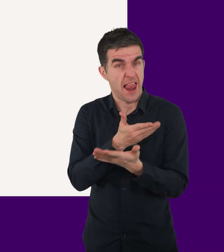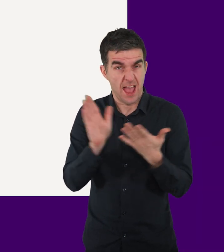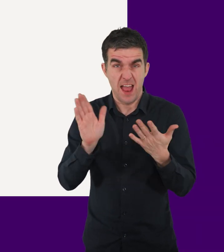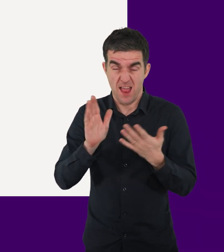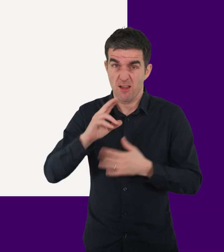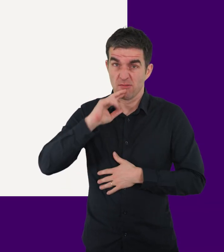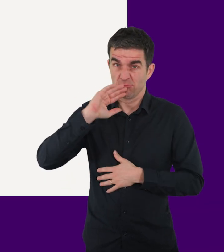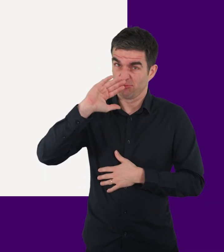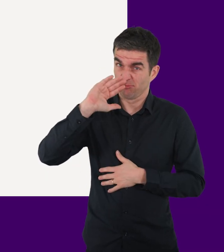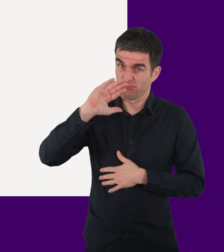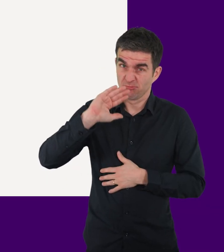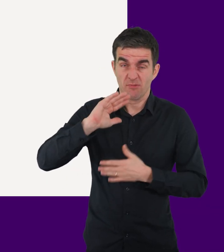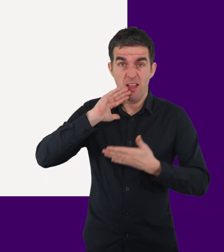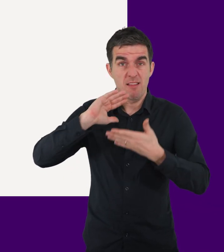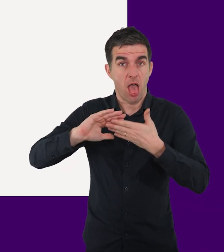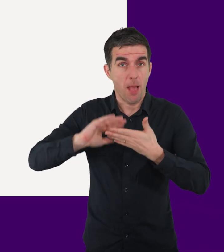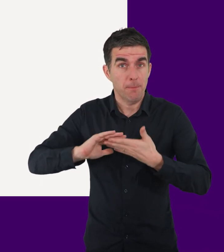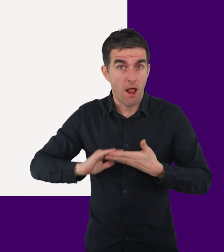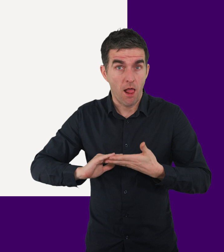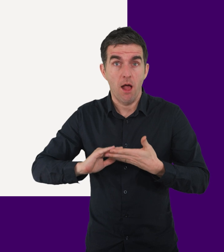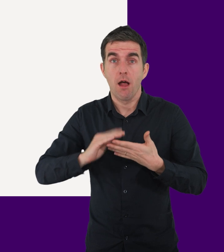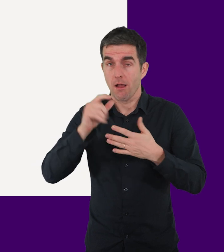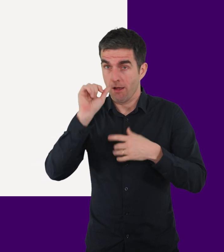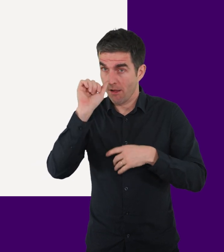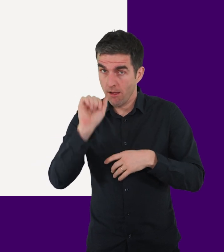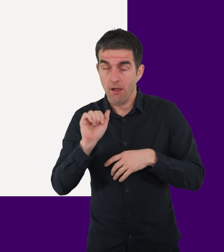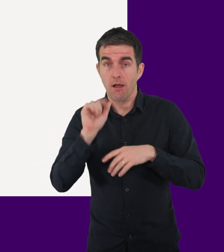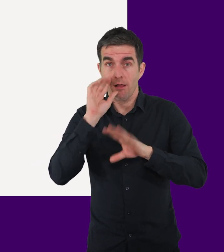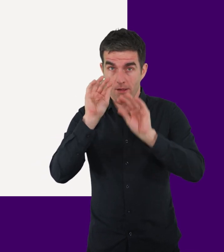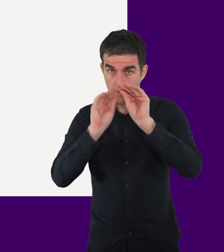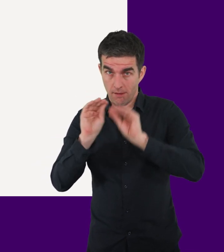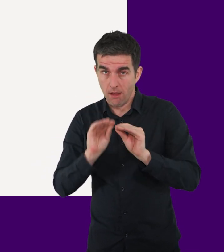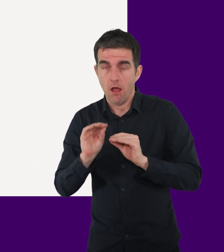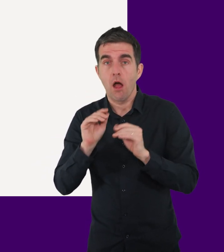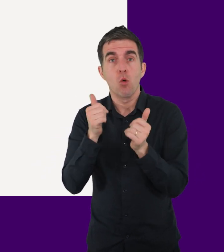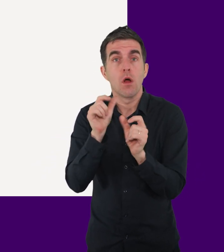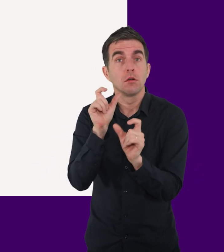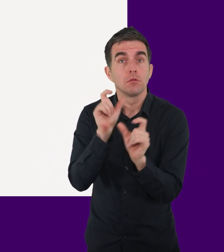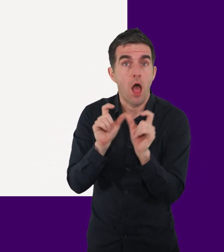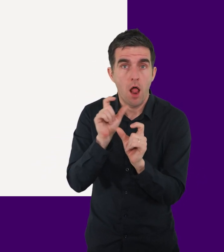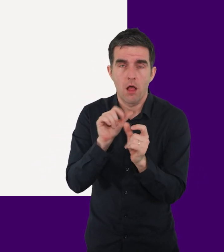Clear labels and error messages, well planned label positioning, good use of colour,